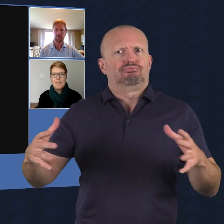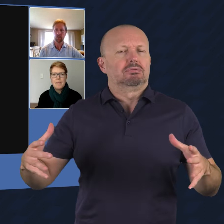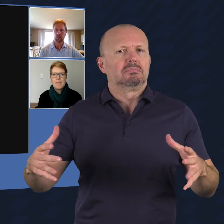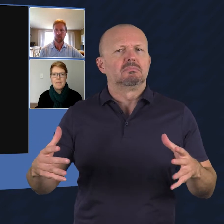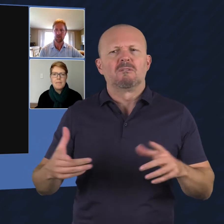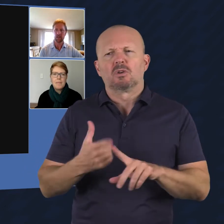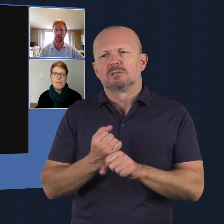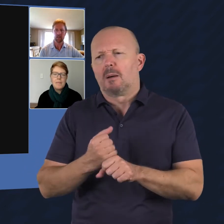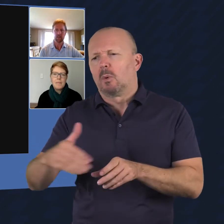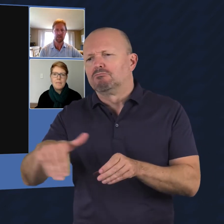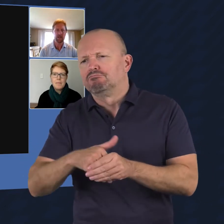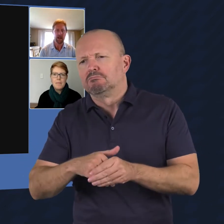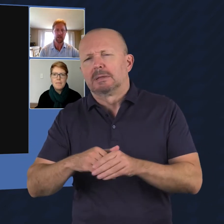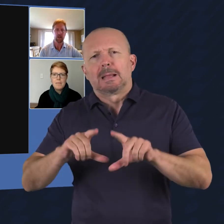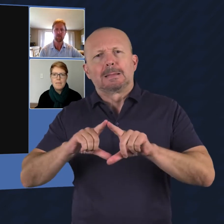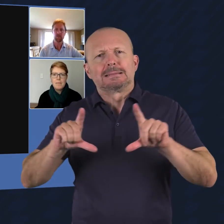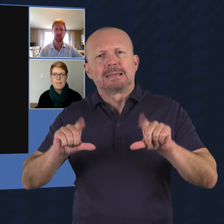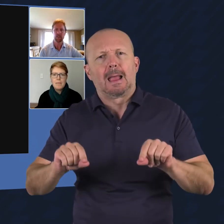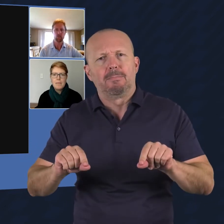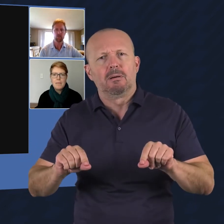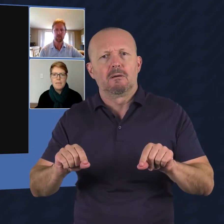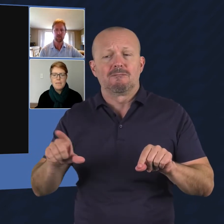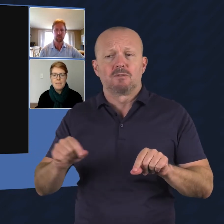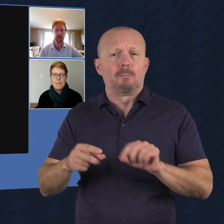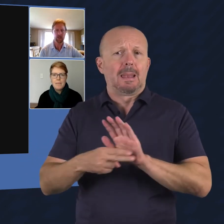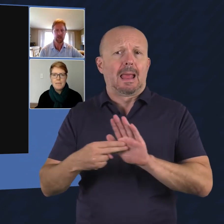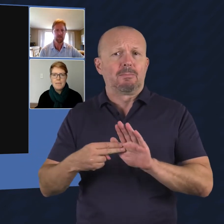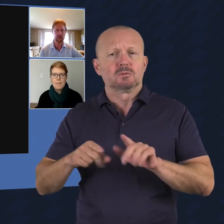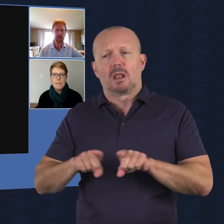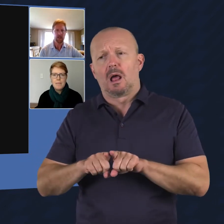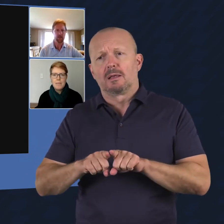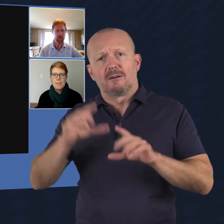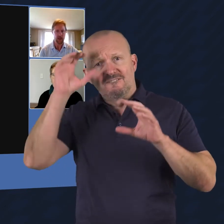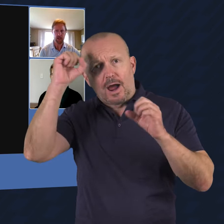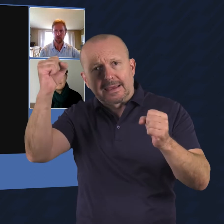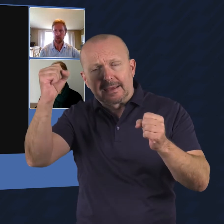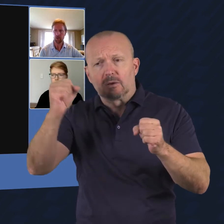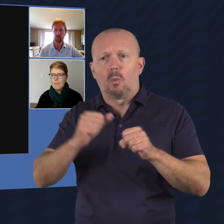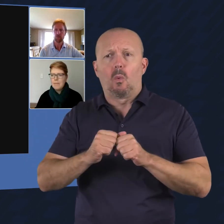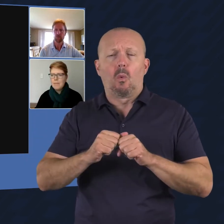This includes collecting the tape archives of labels such as Viking and Flying Nun Records,